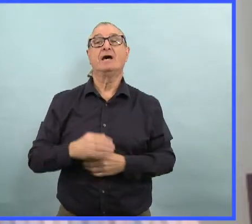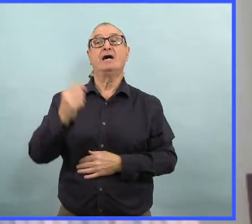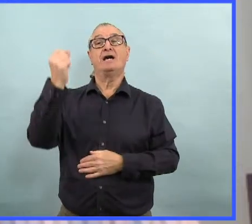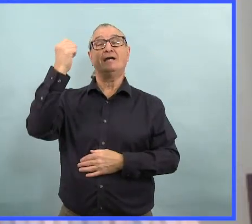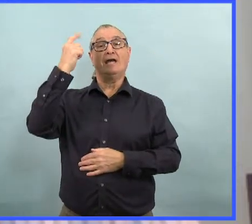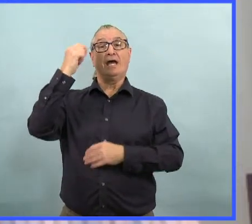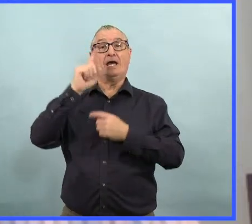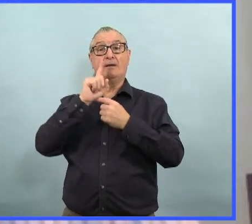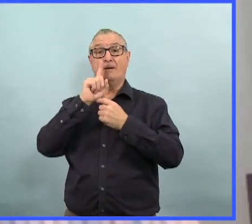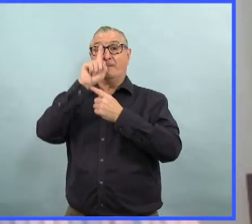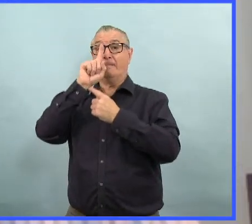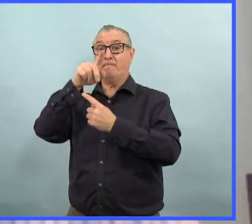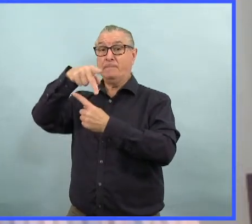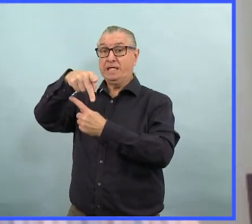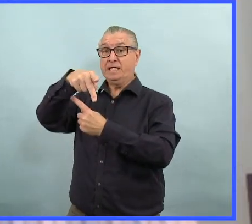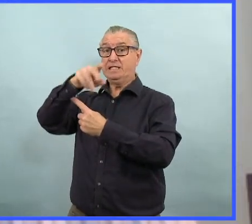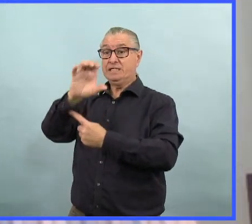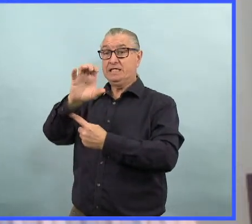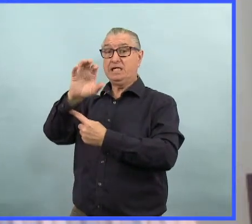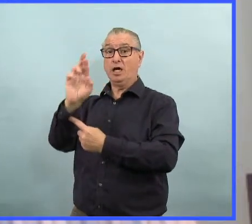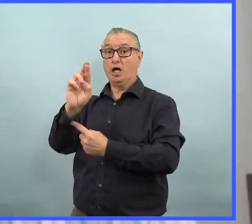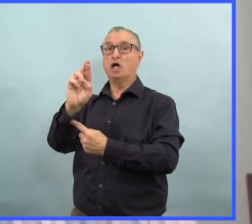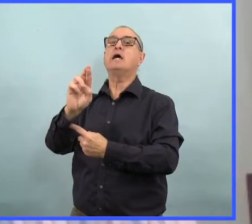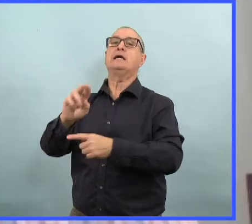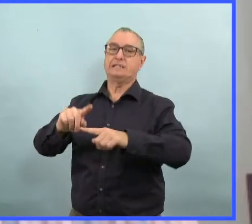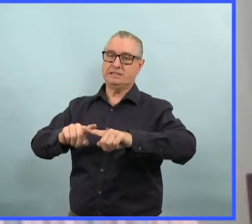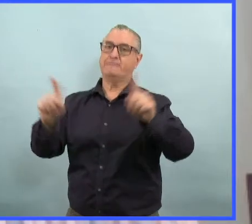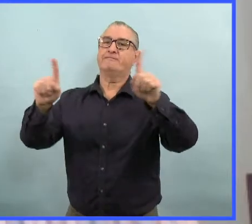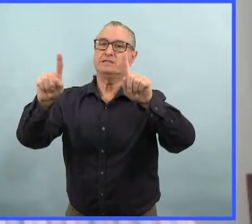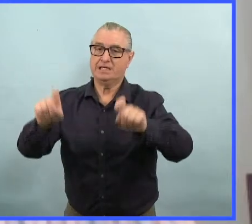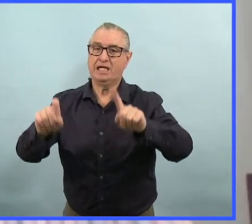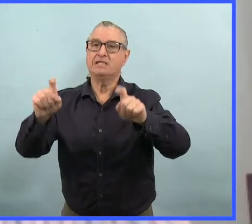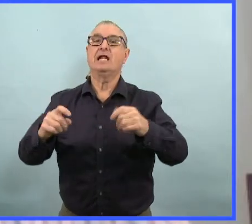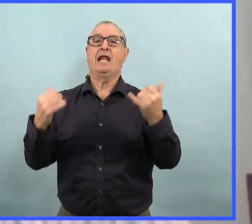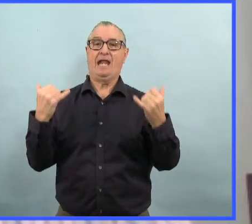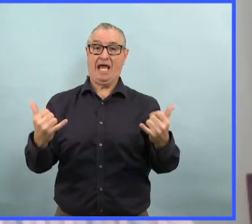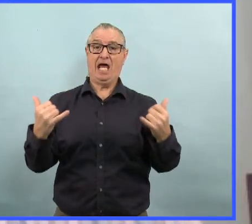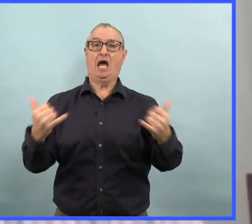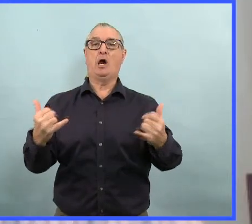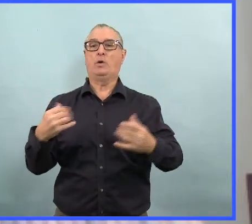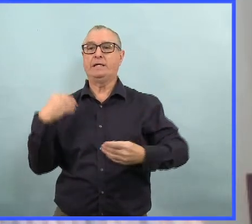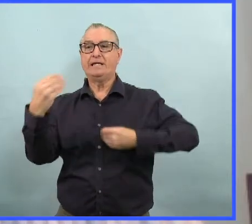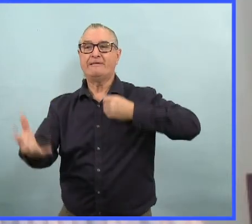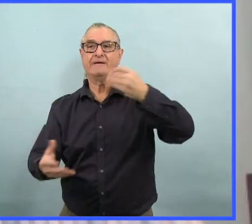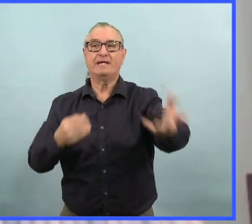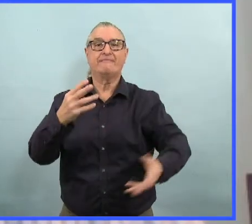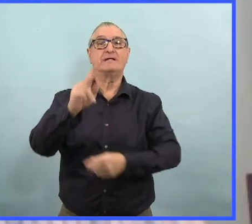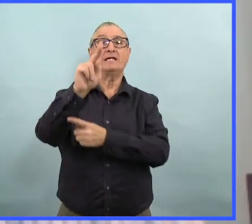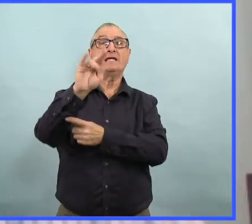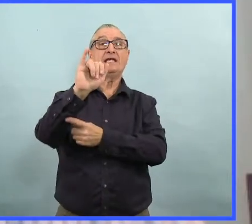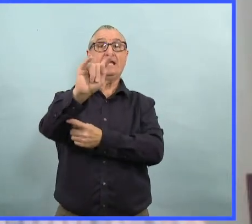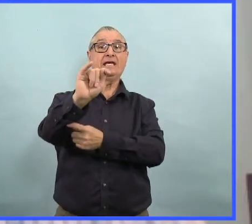rapid antigen testing many doing that at home where these positives are not reported uh to